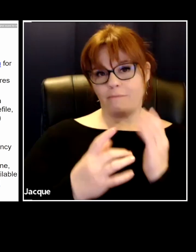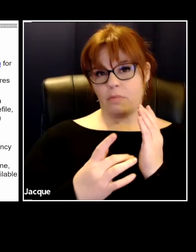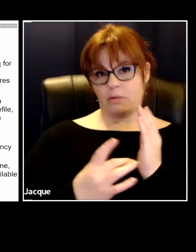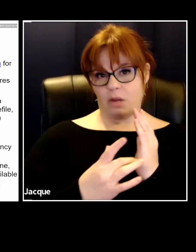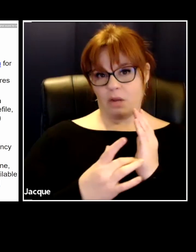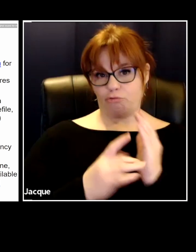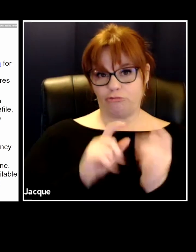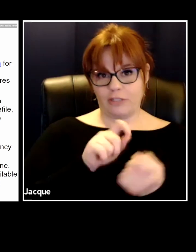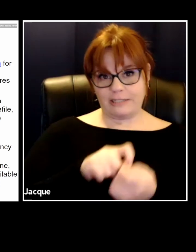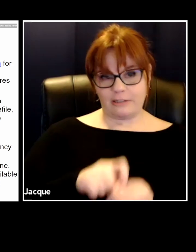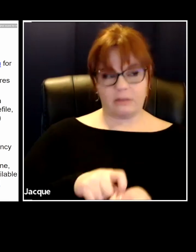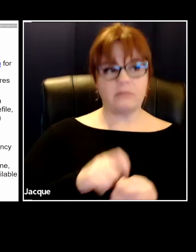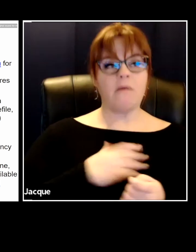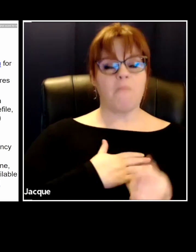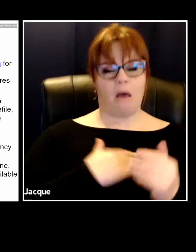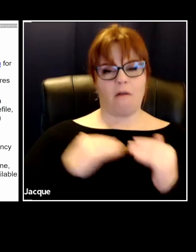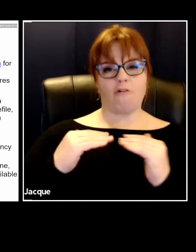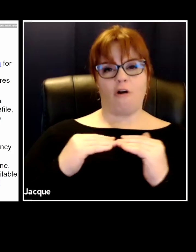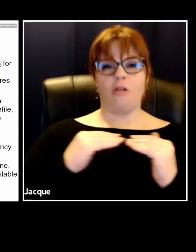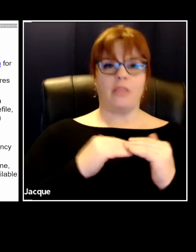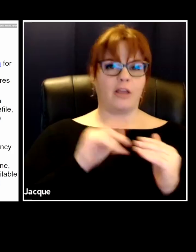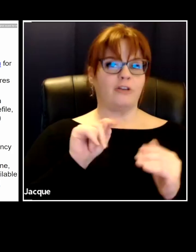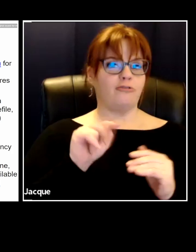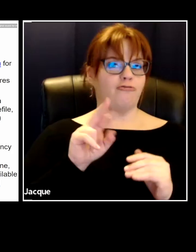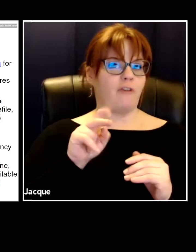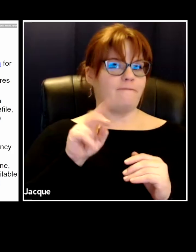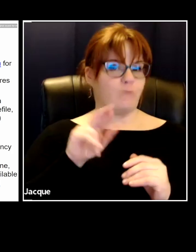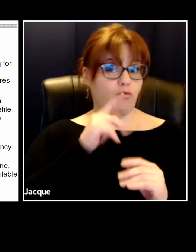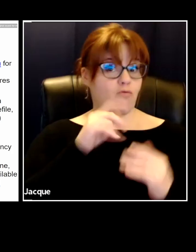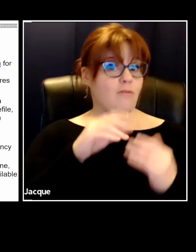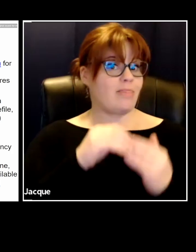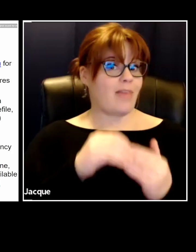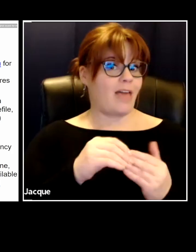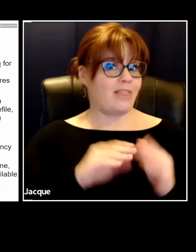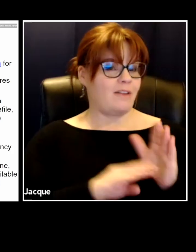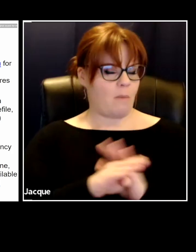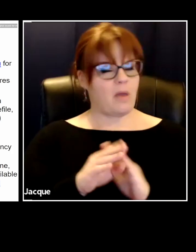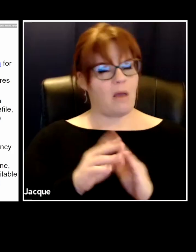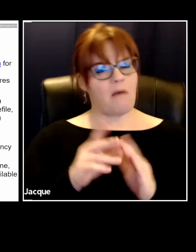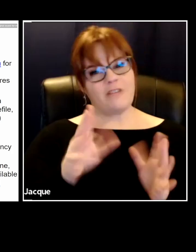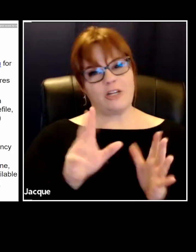um my colleague Trevor who led the development of it uh has just published a post on our blog.